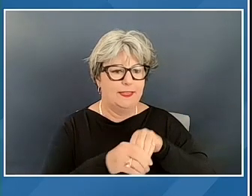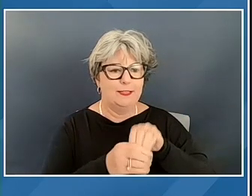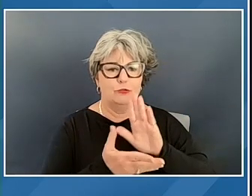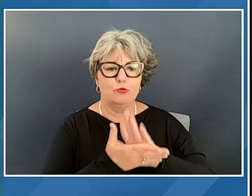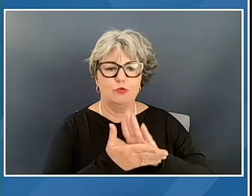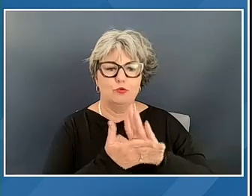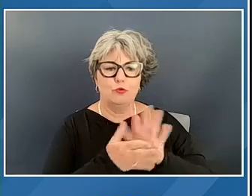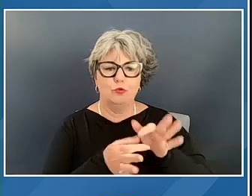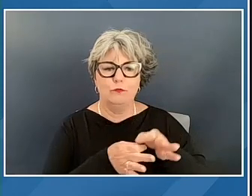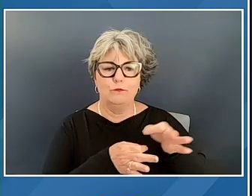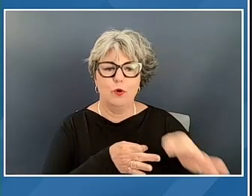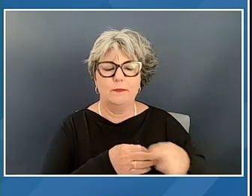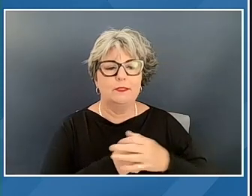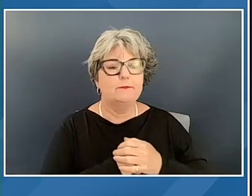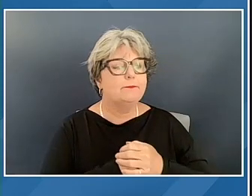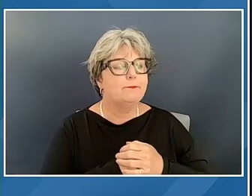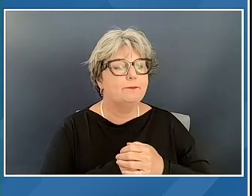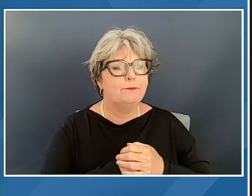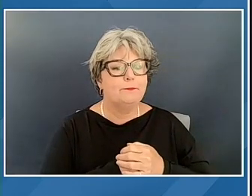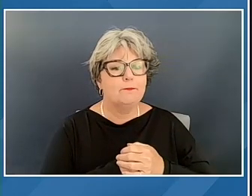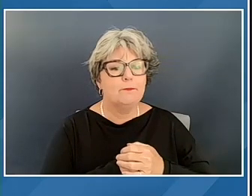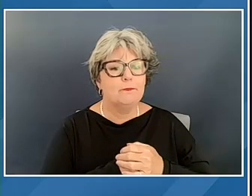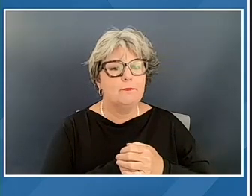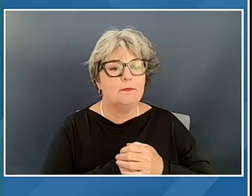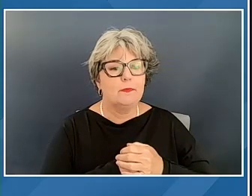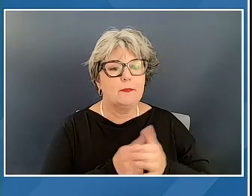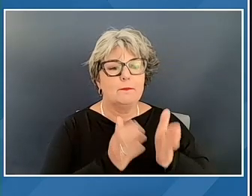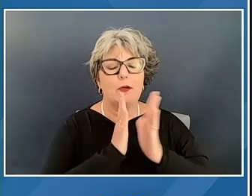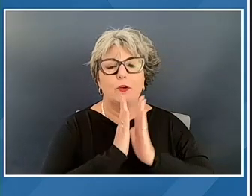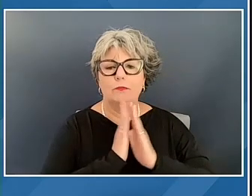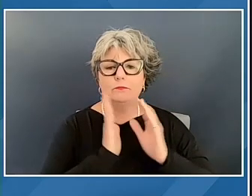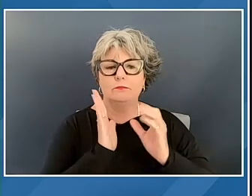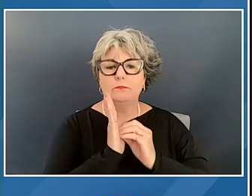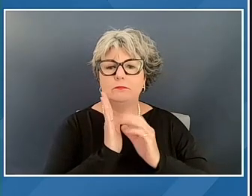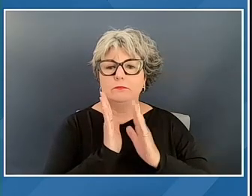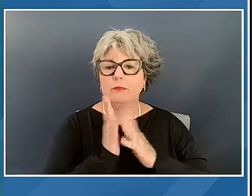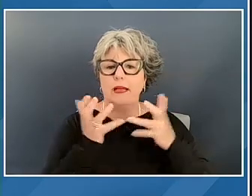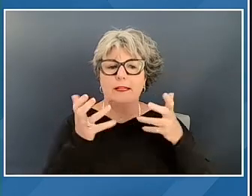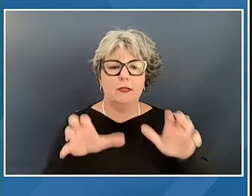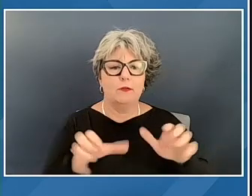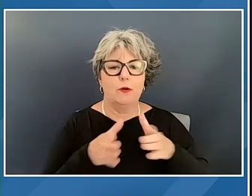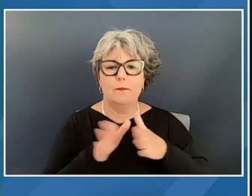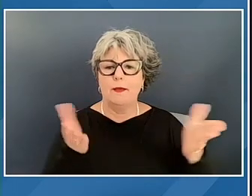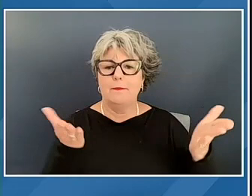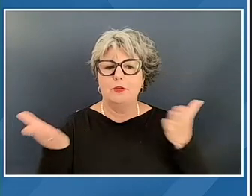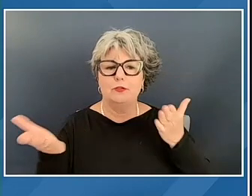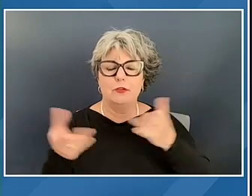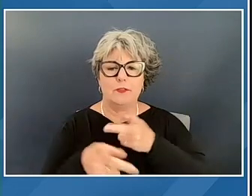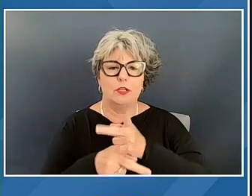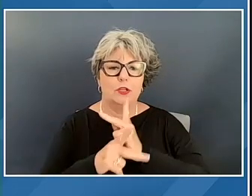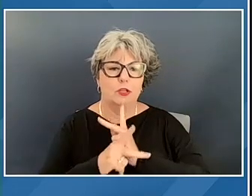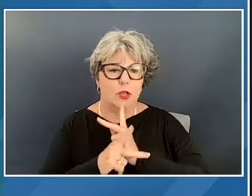And in my request, I noted that I did not want my Public Service Loan Forgiveness negatively affected.